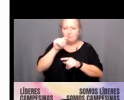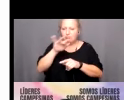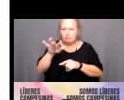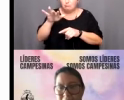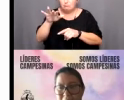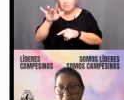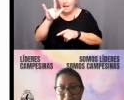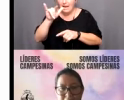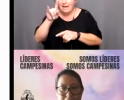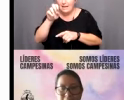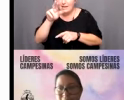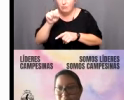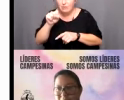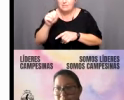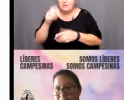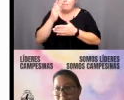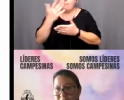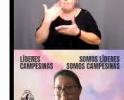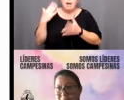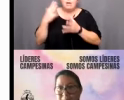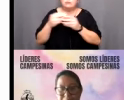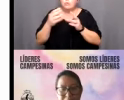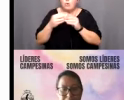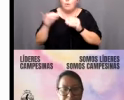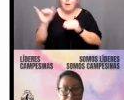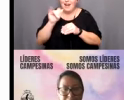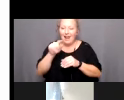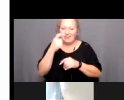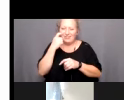of my story like you just mentioned, I work with strawberries and